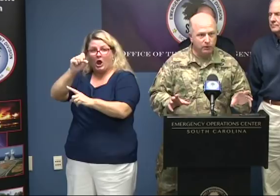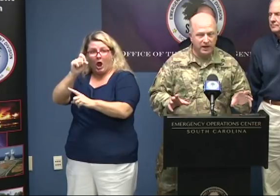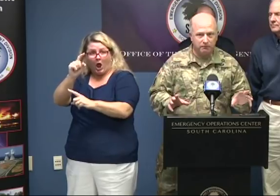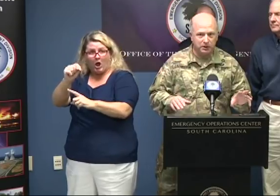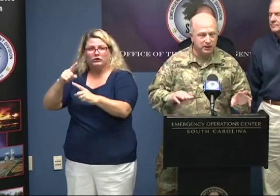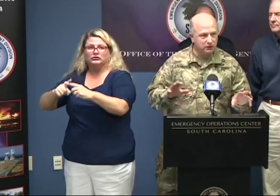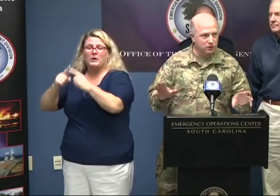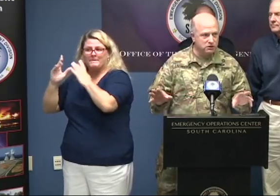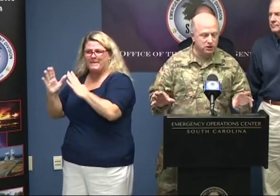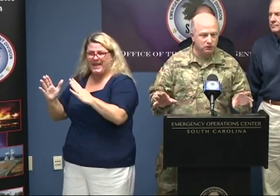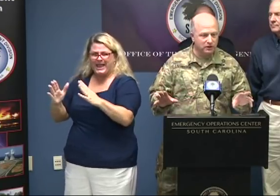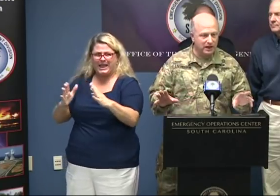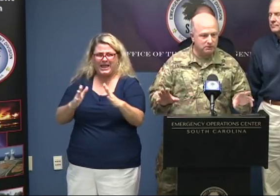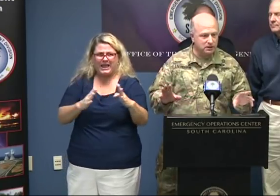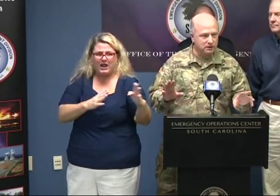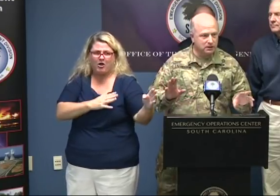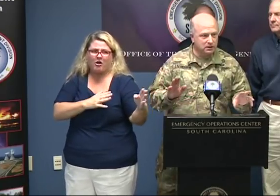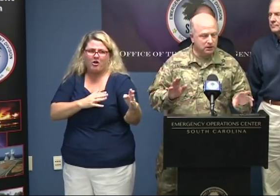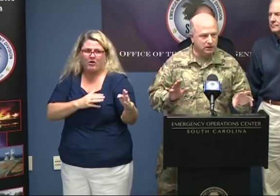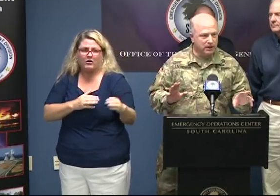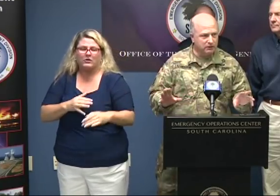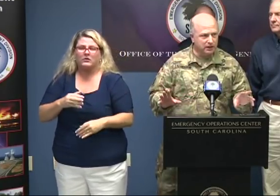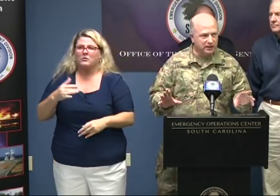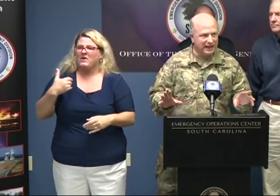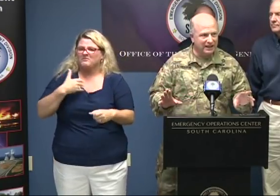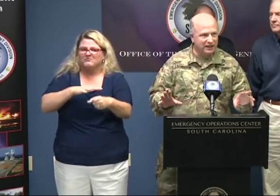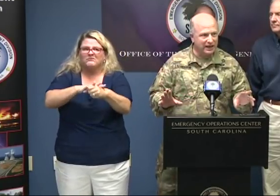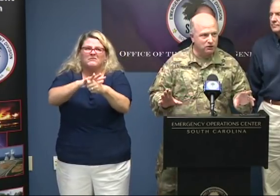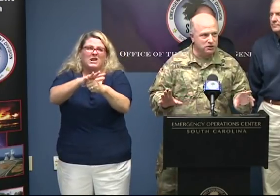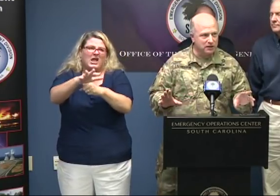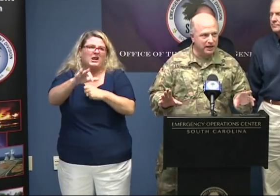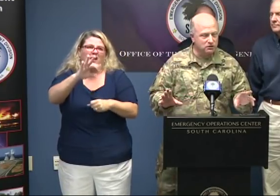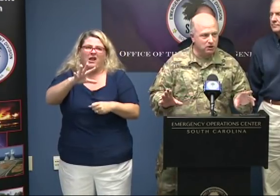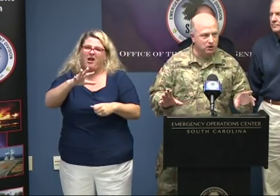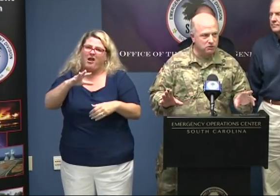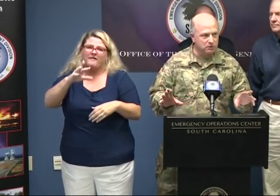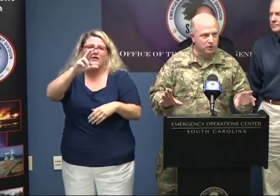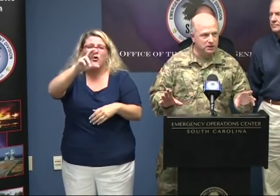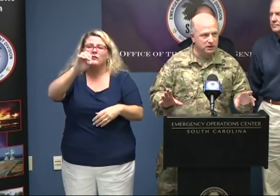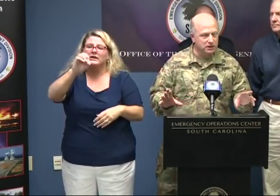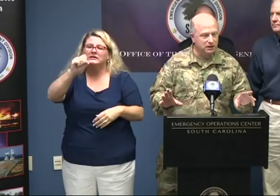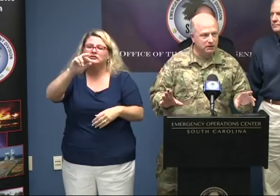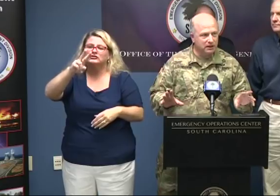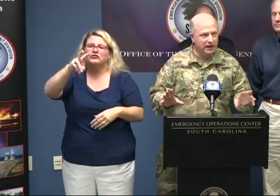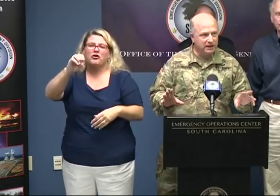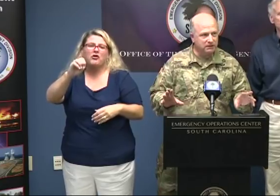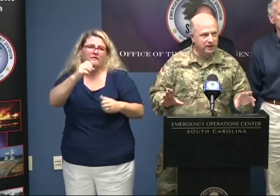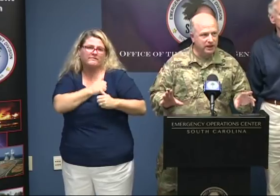Now we have plenty of reserve. We got another 9,000 National Guardsmen we can activate.